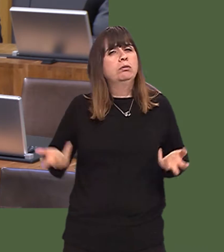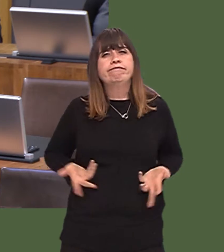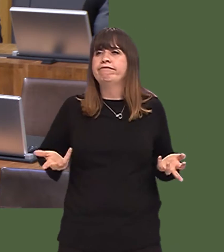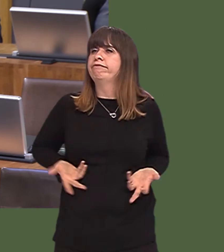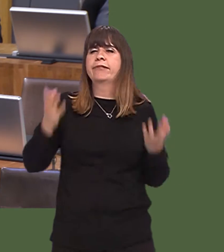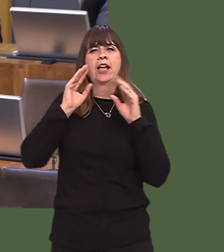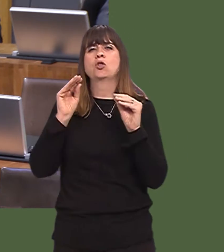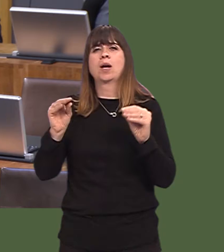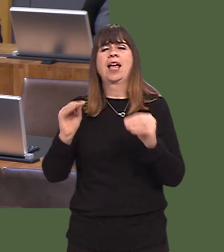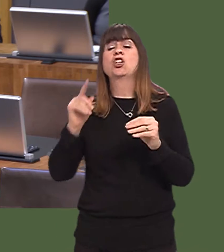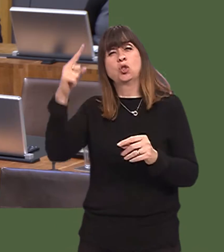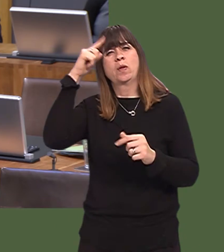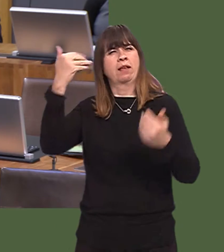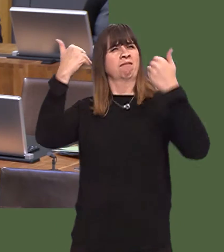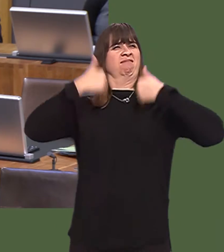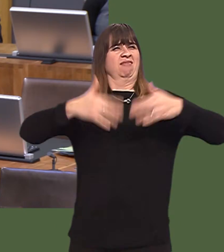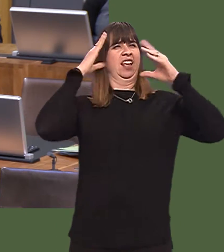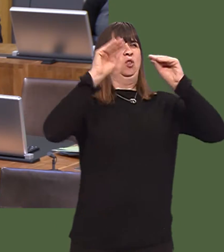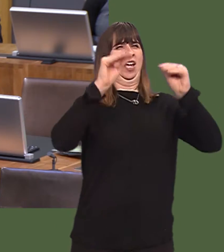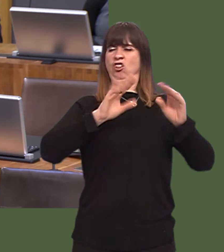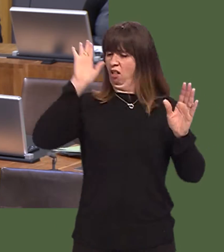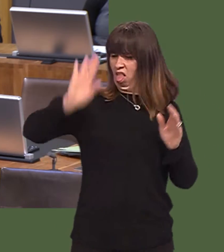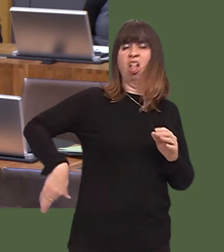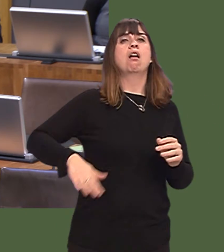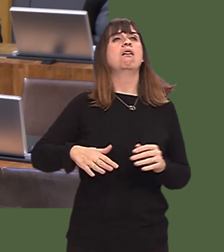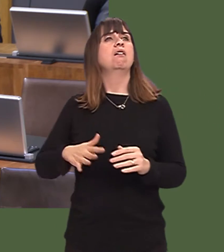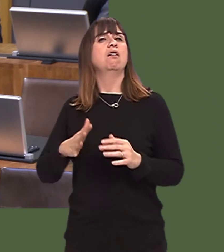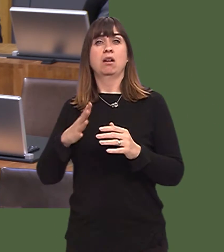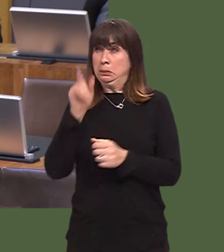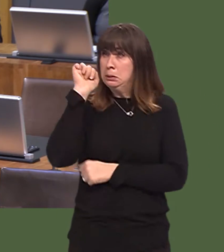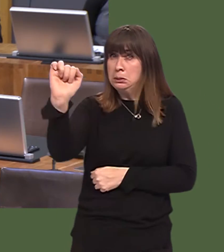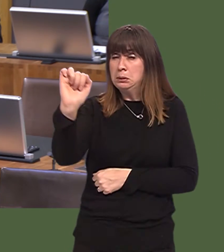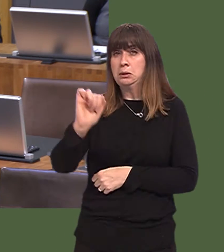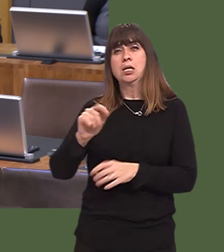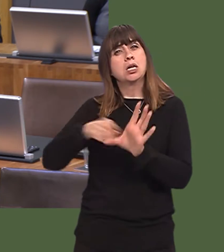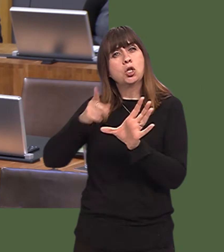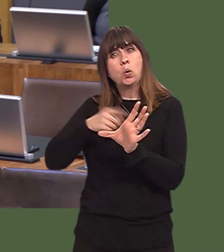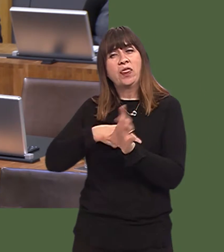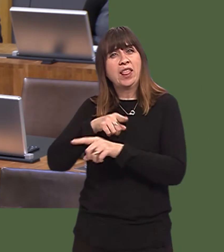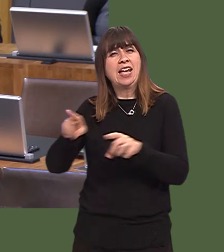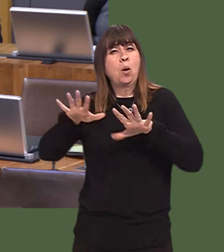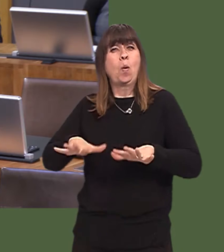about education for all and does not care about the opportunities that are available for youngsters in Wales.